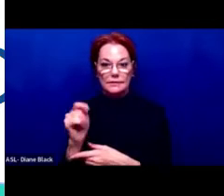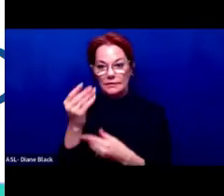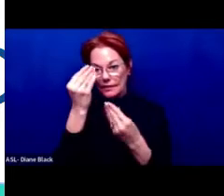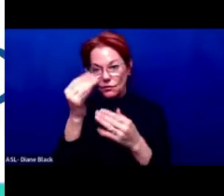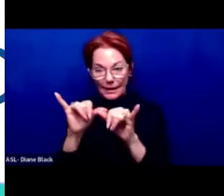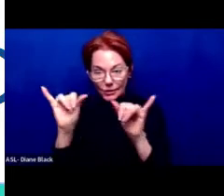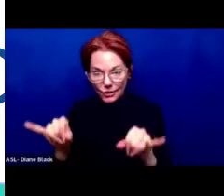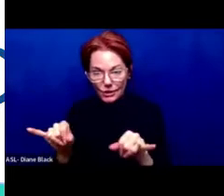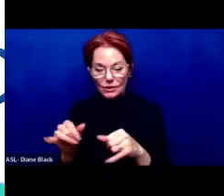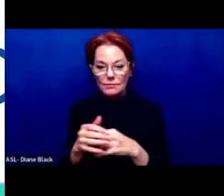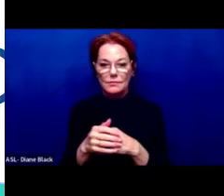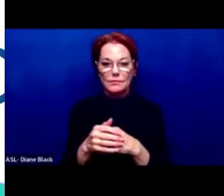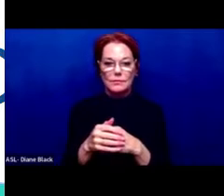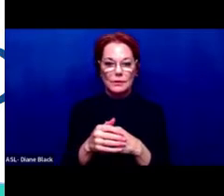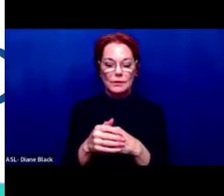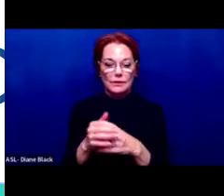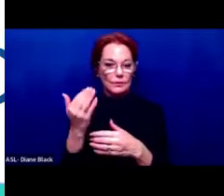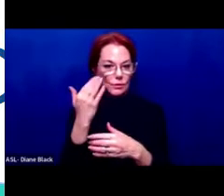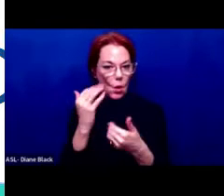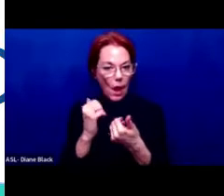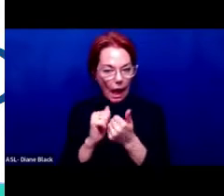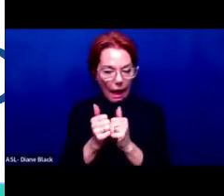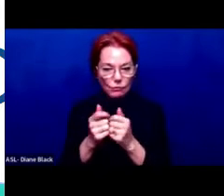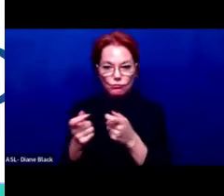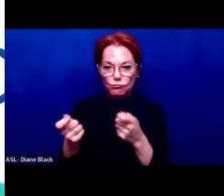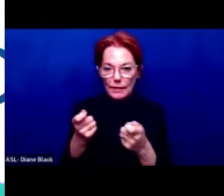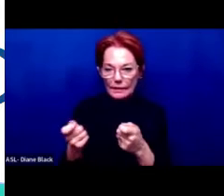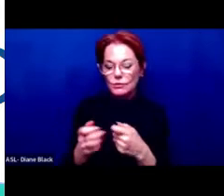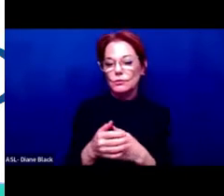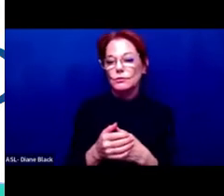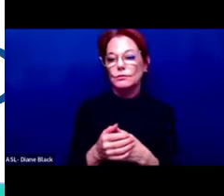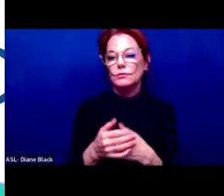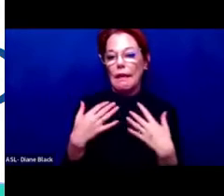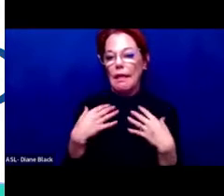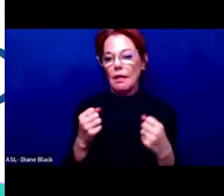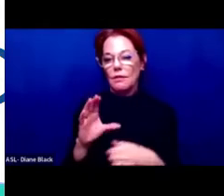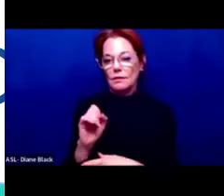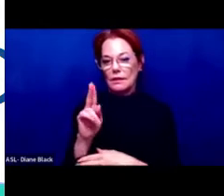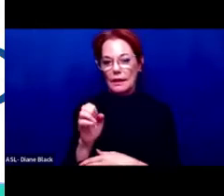about managing monitoring and surveillance, for example, and how that all interact between,